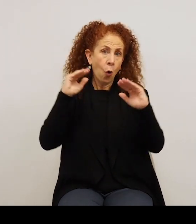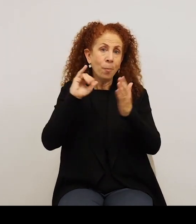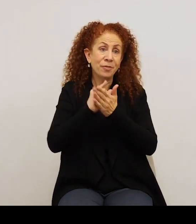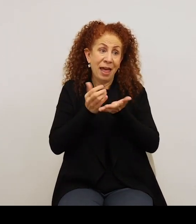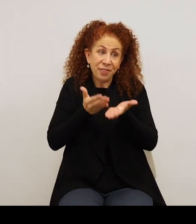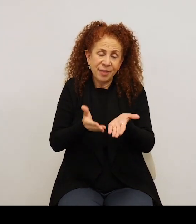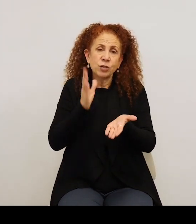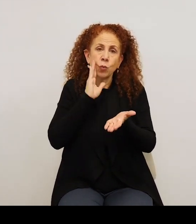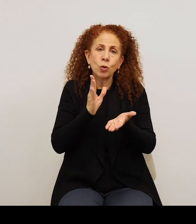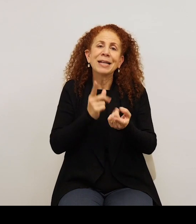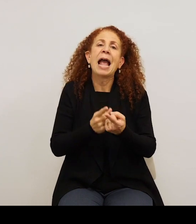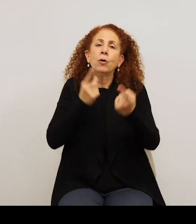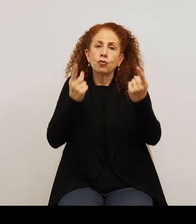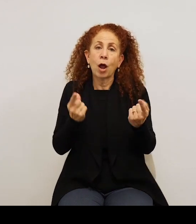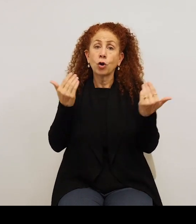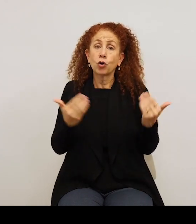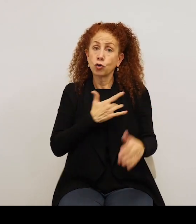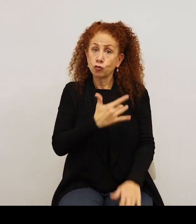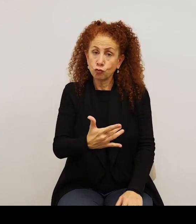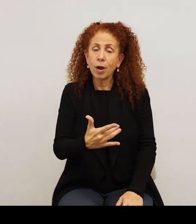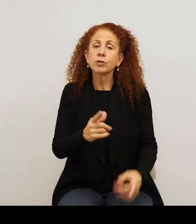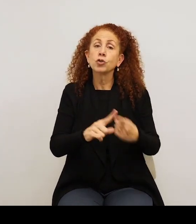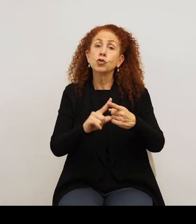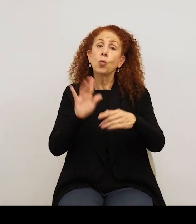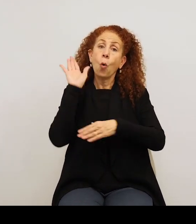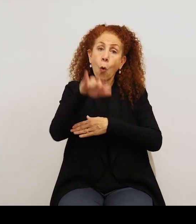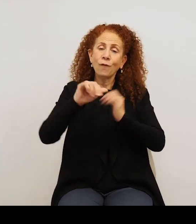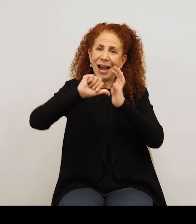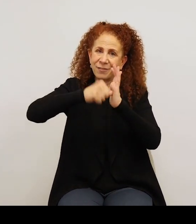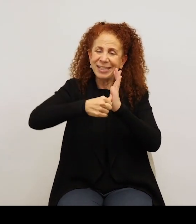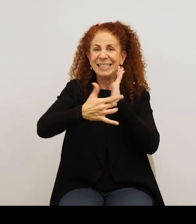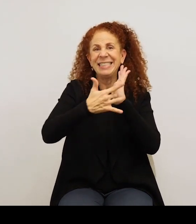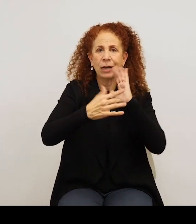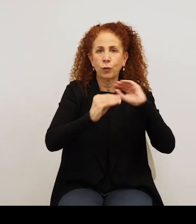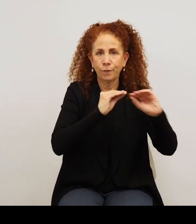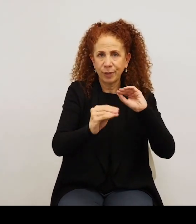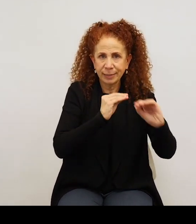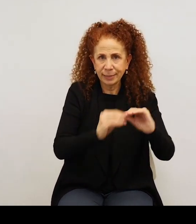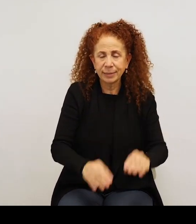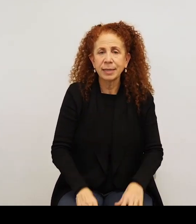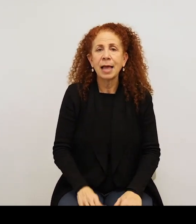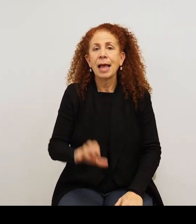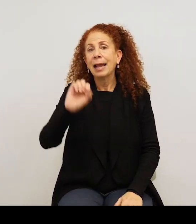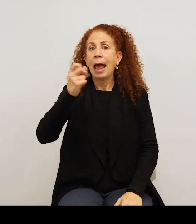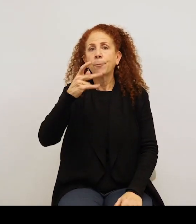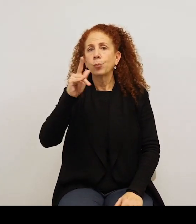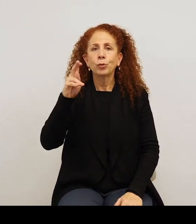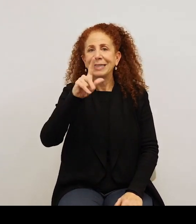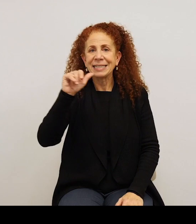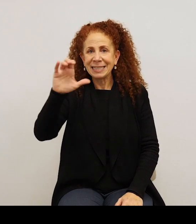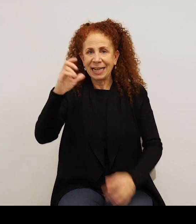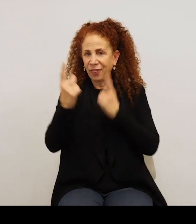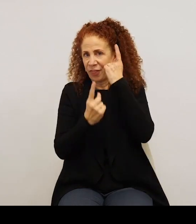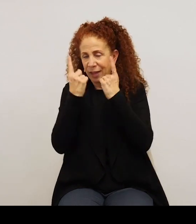will counteract current trends towards the over-emphasis of techno fixes an apocalyptic thinking.